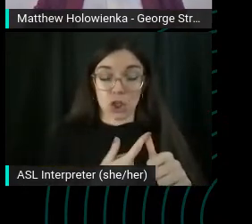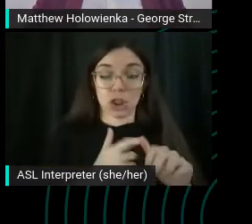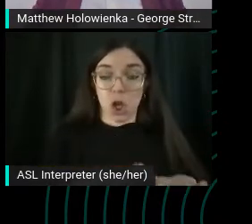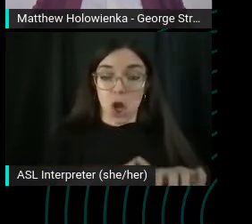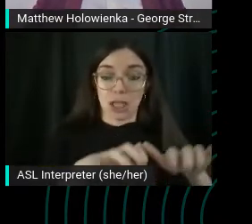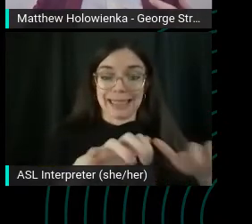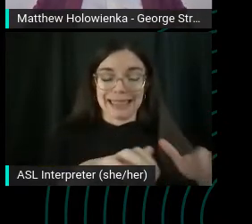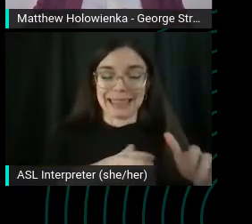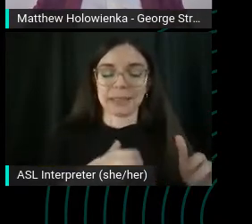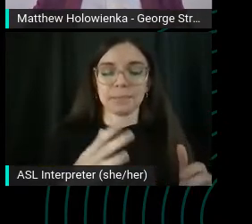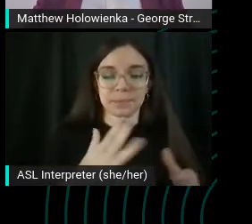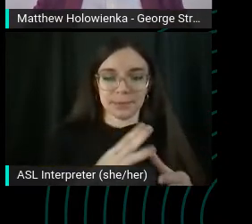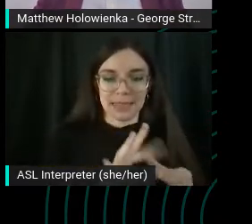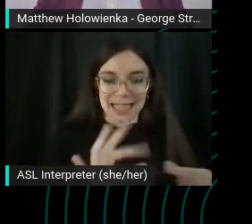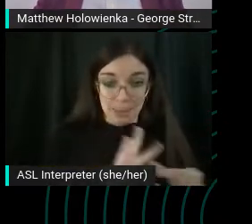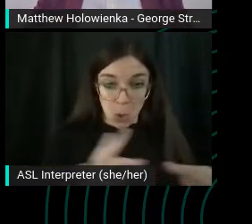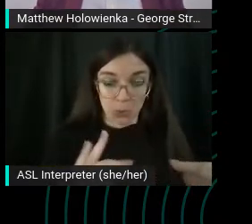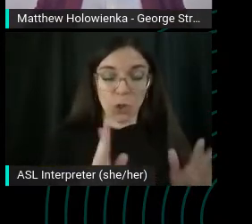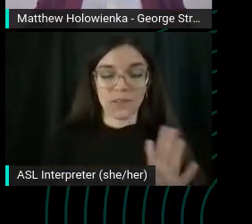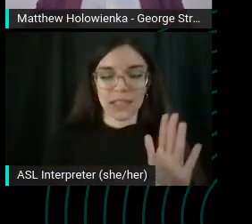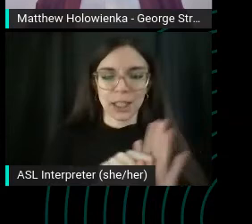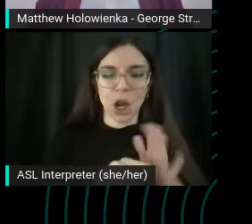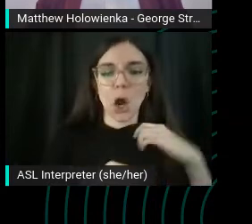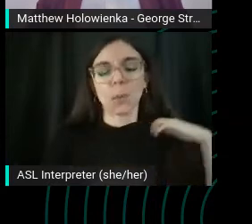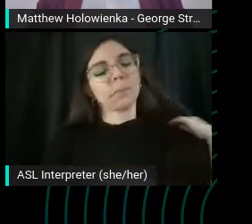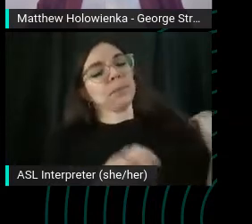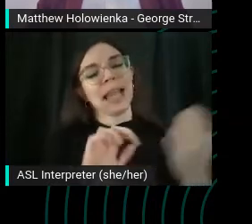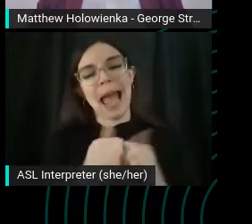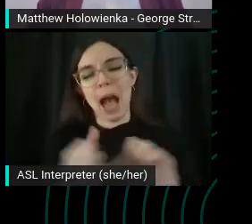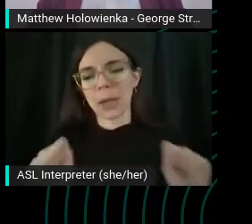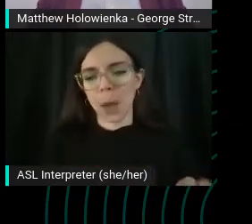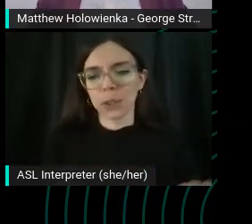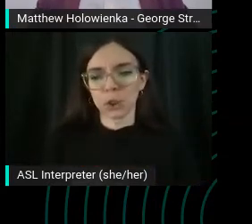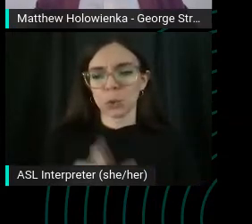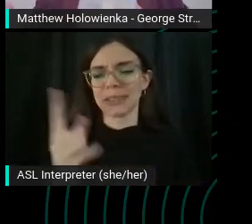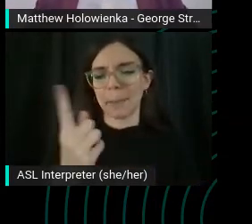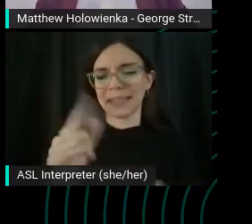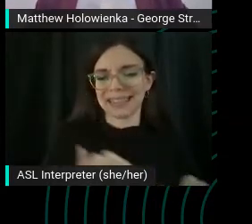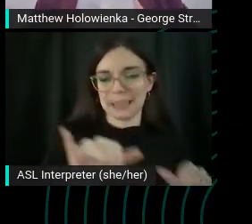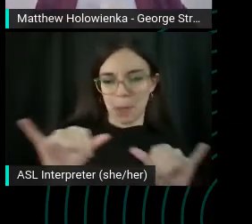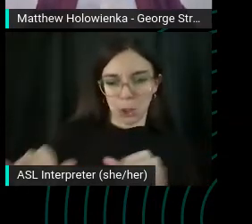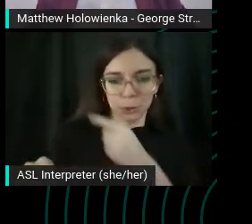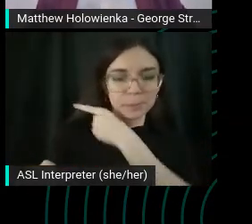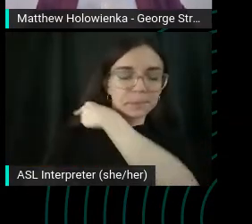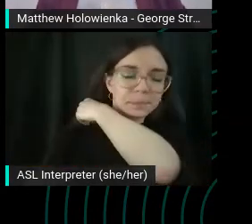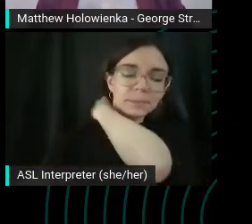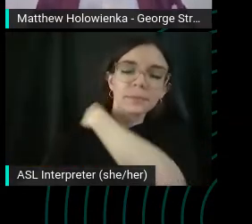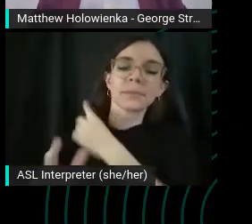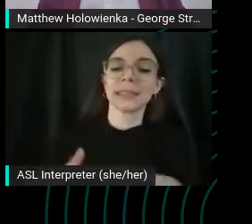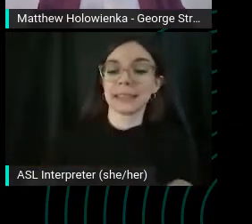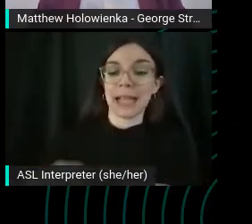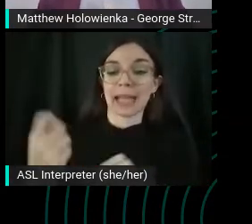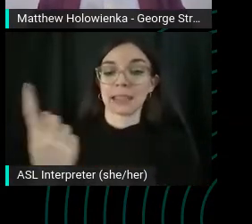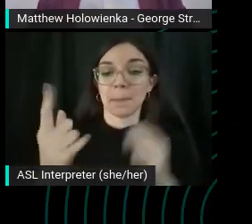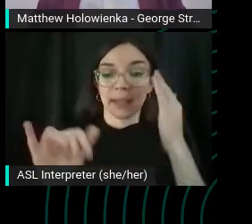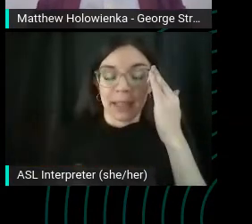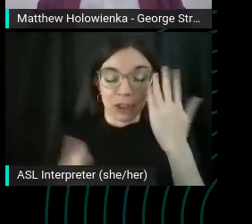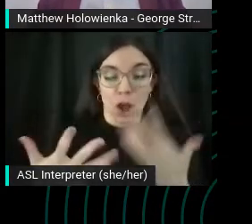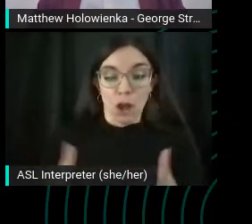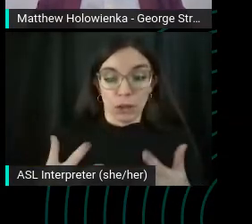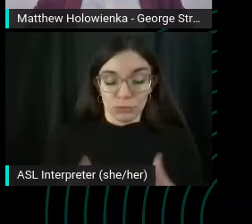and thought about how we could do something similar once critic reviews started coming in. To take something that's already static, like critic write-ups, and give them motion,